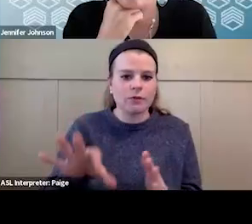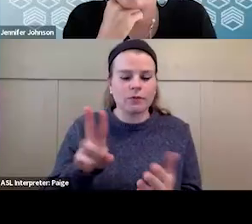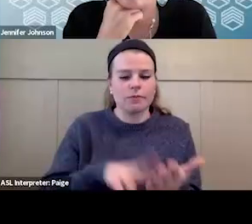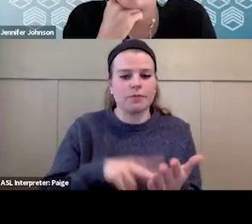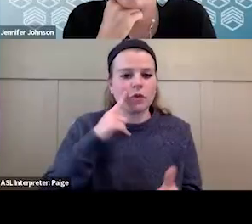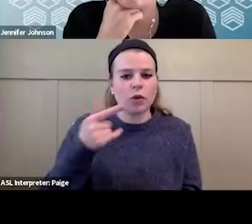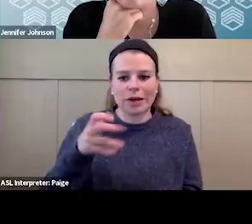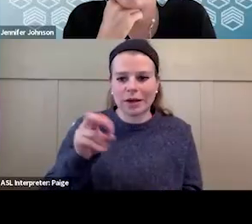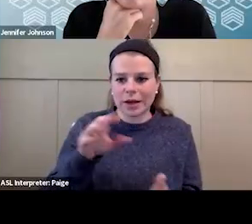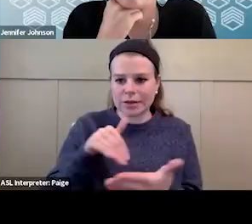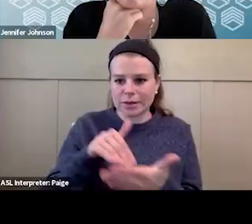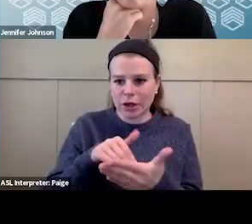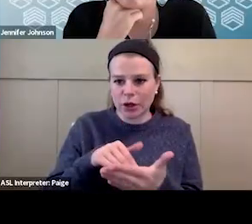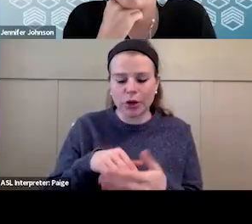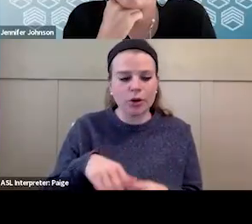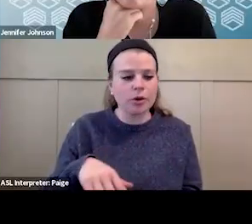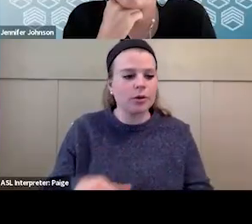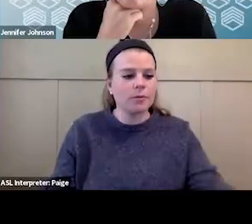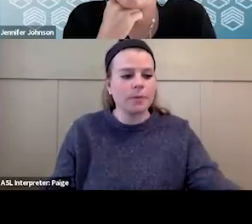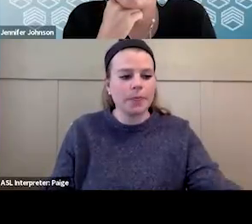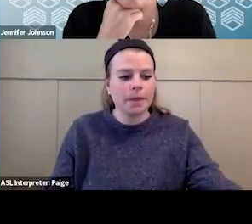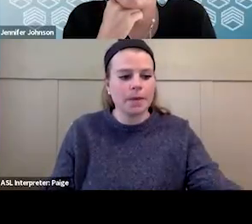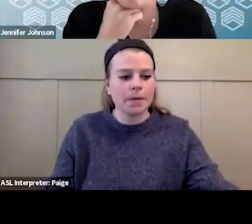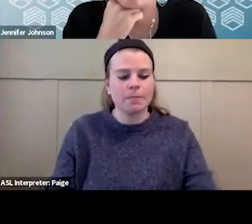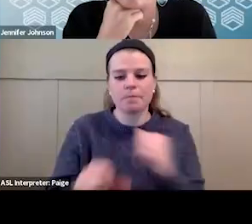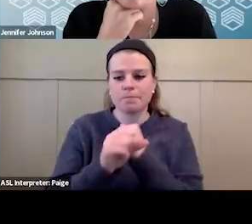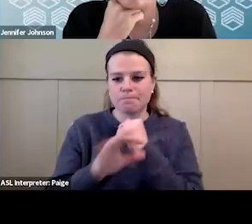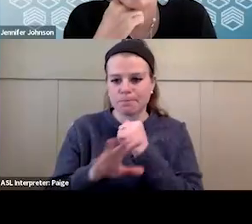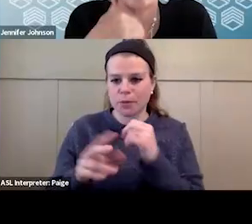Center's list serve where you can find out about forthcoming webinars,